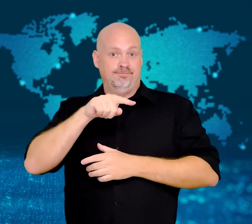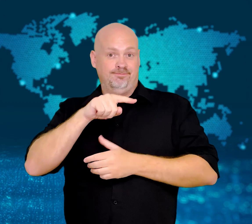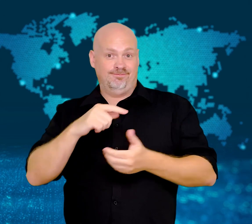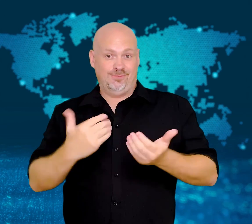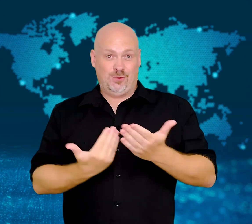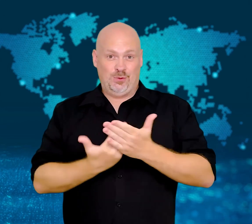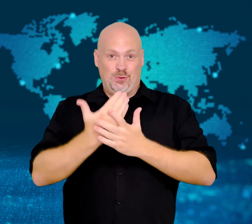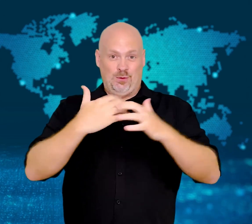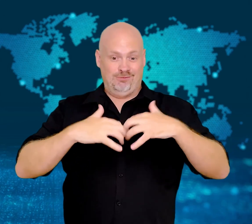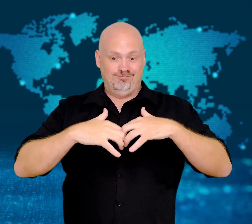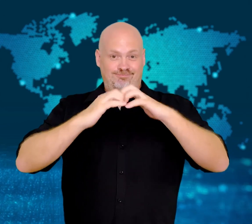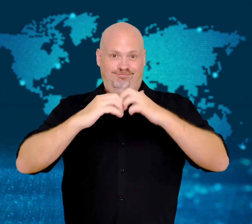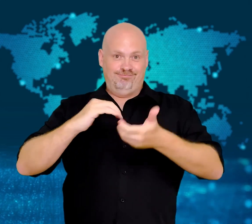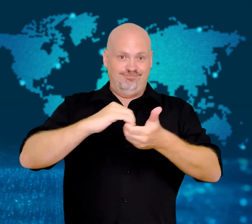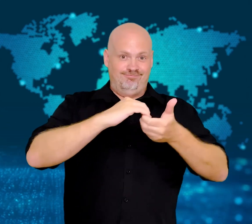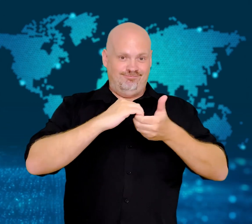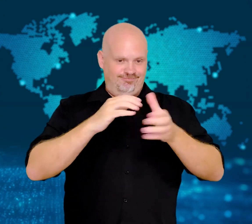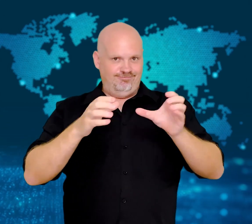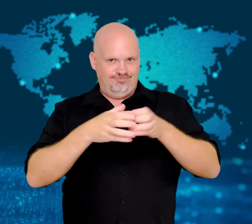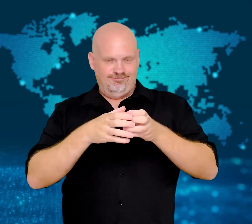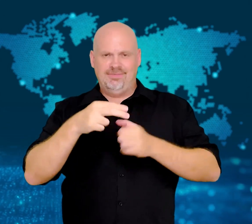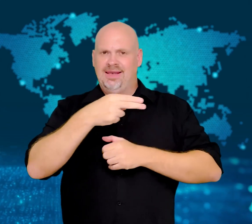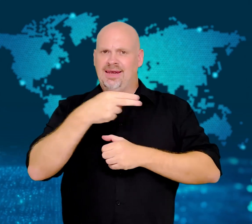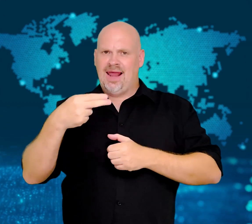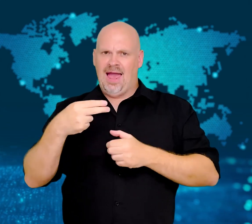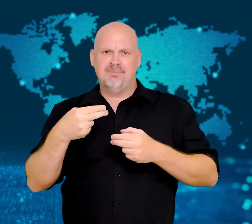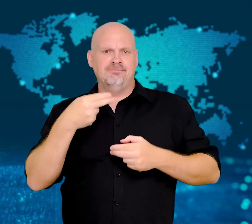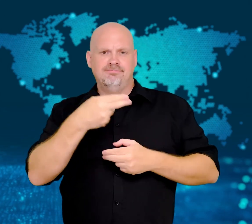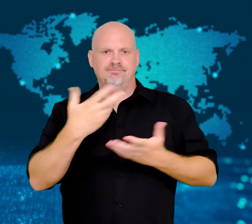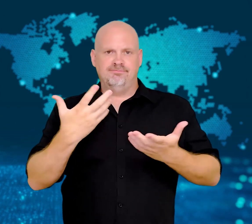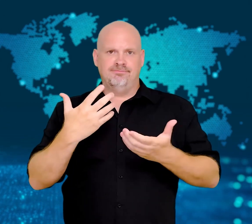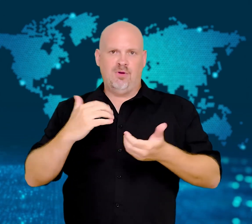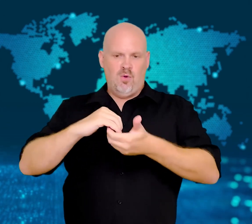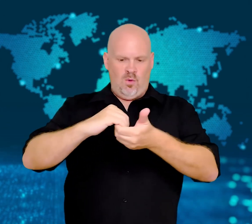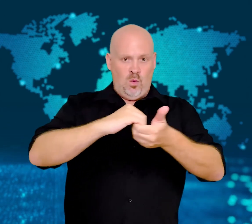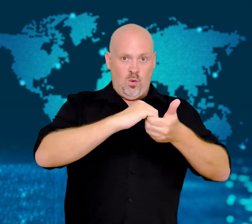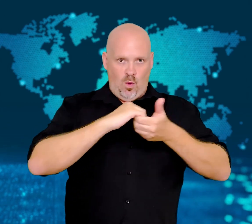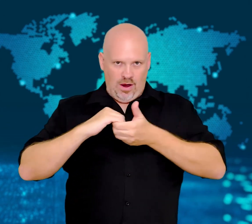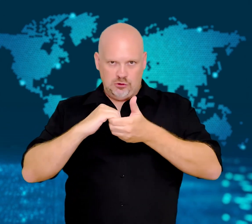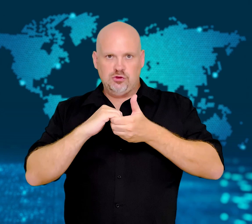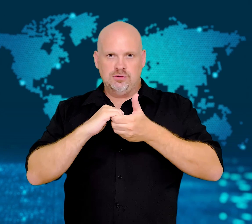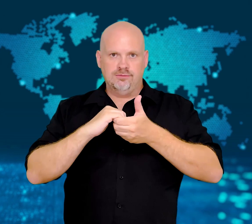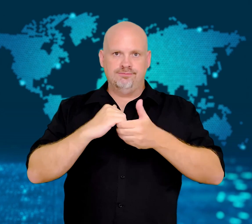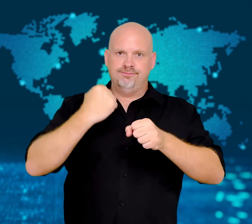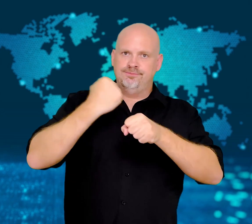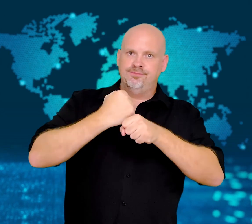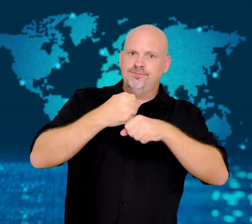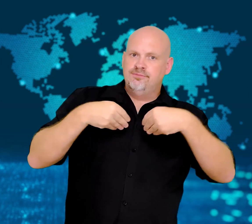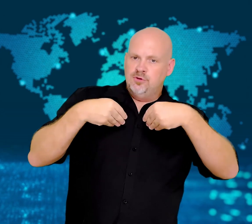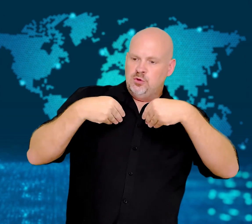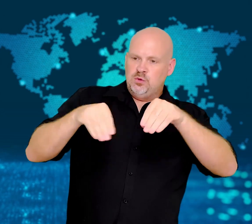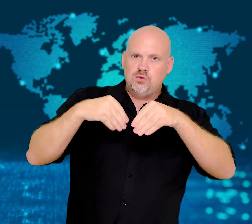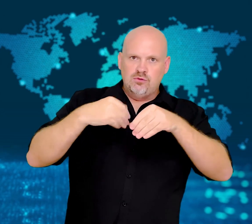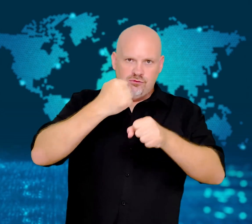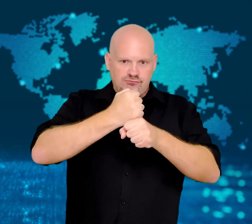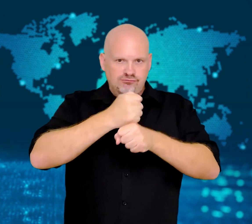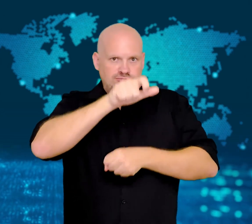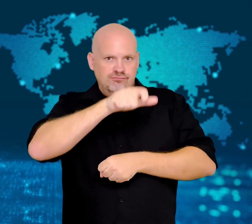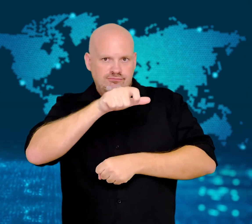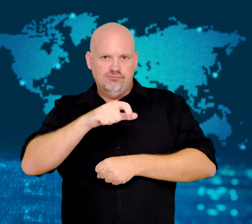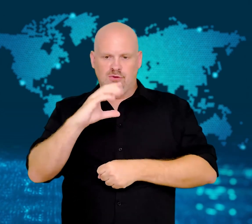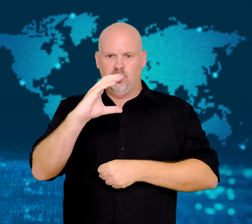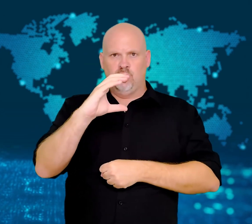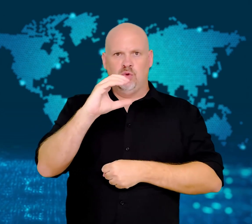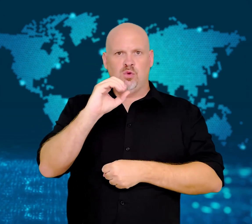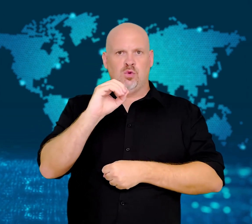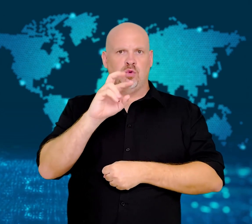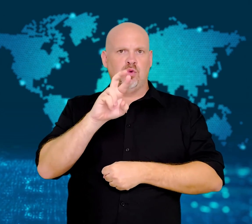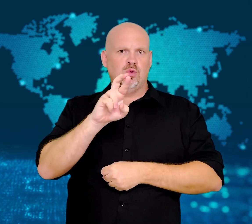The newly formed union has been called the Coalition of